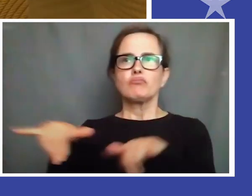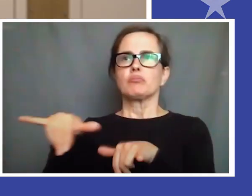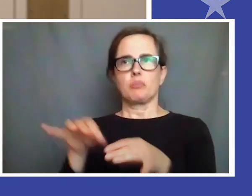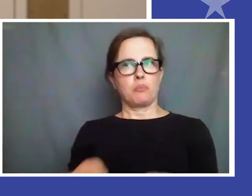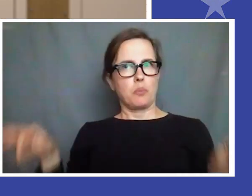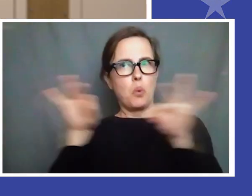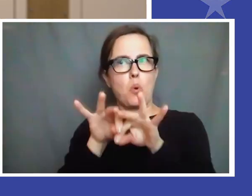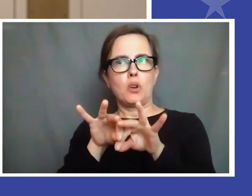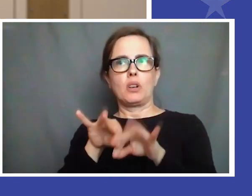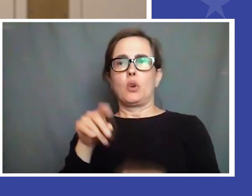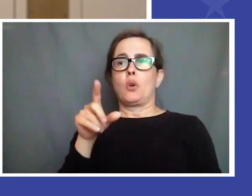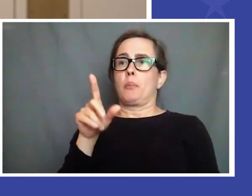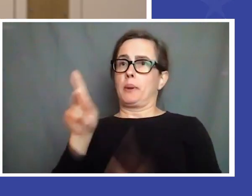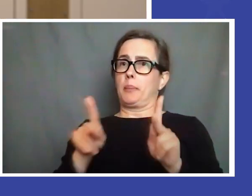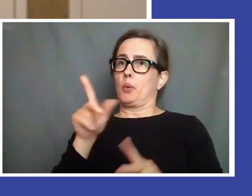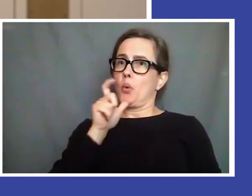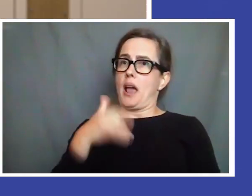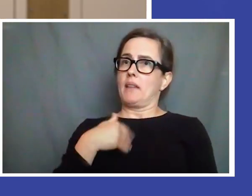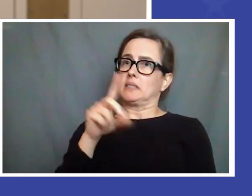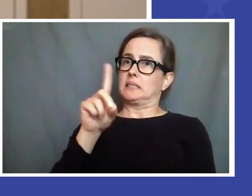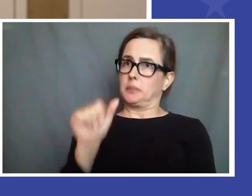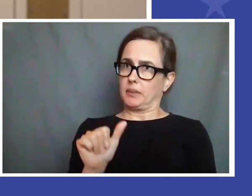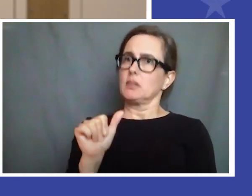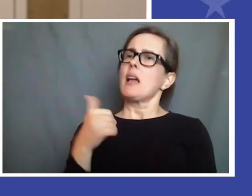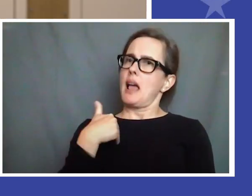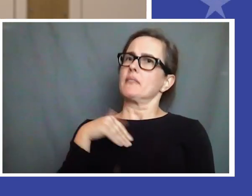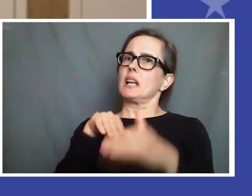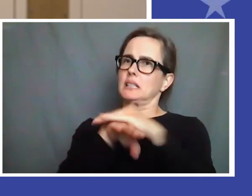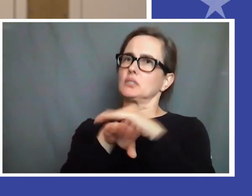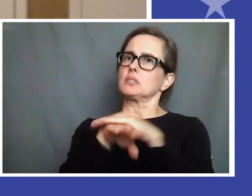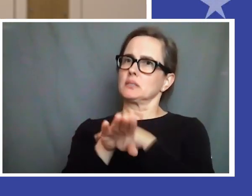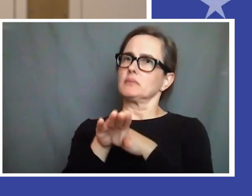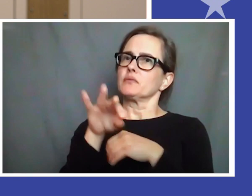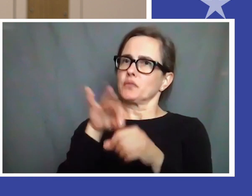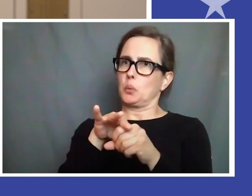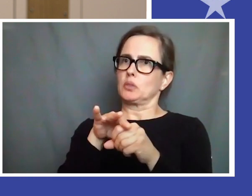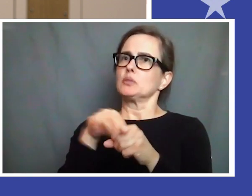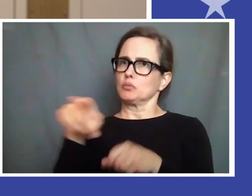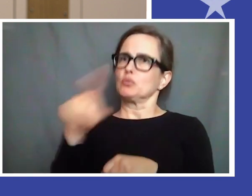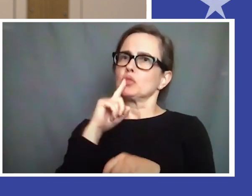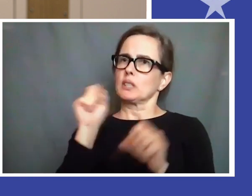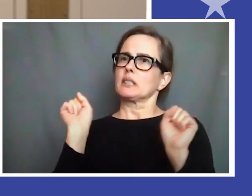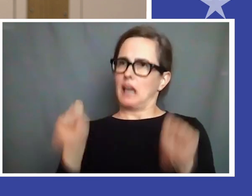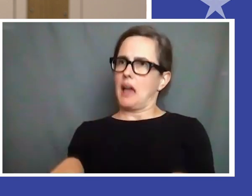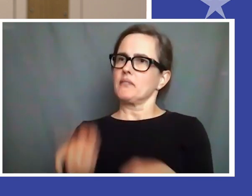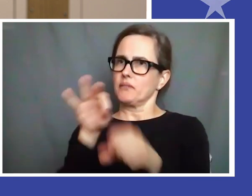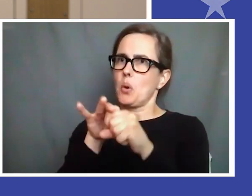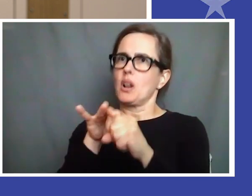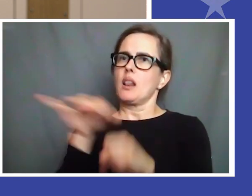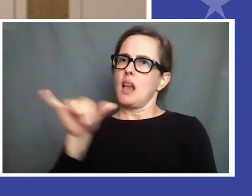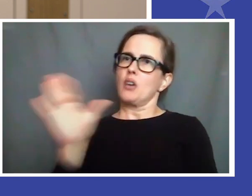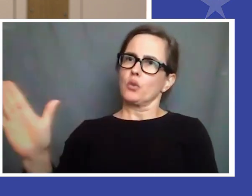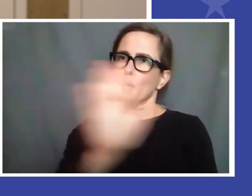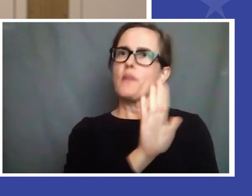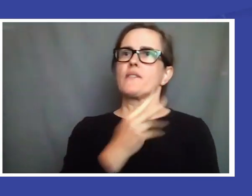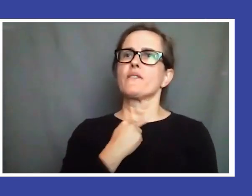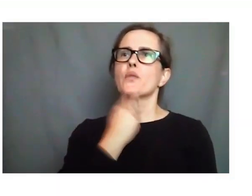It's important for folks with disabilities to have access to vote because your vote is your voice.